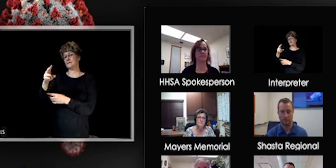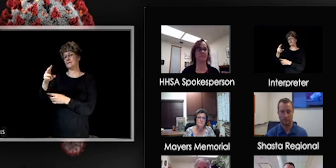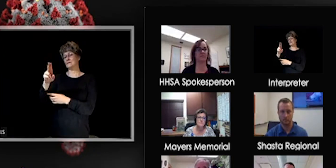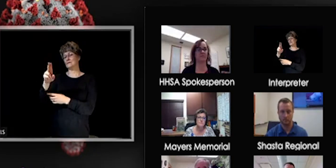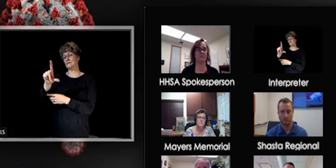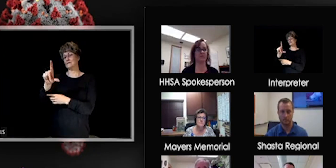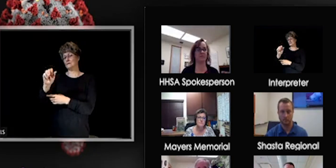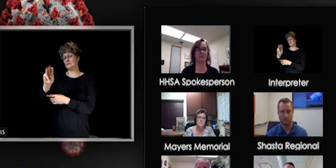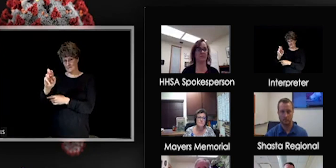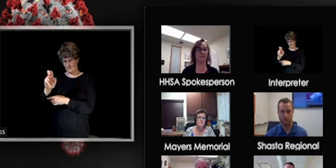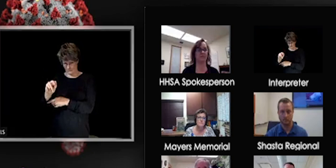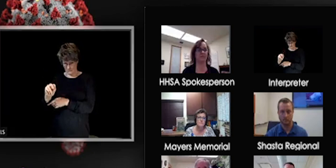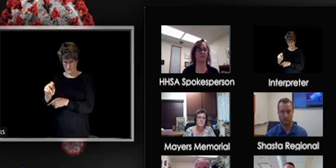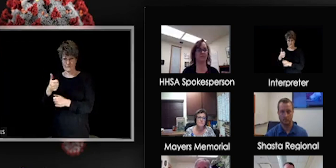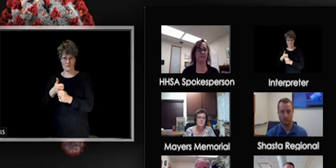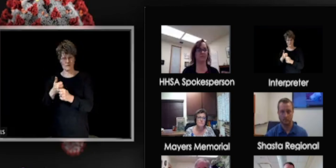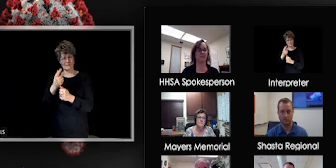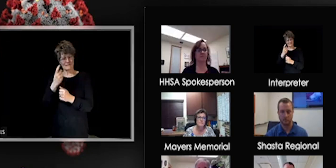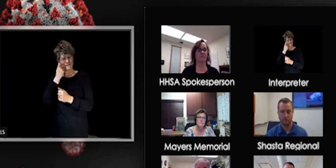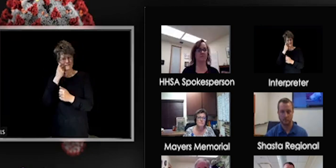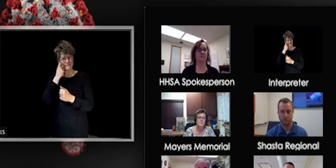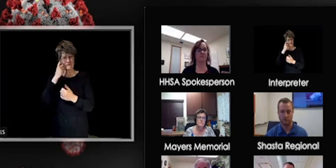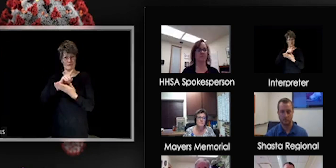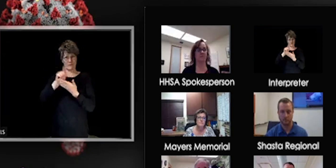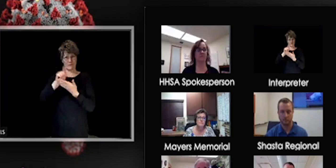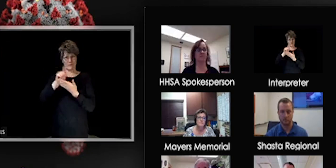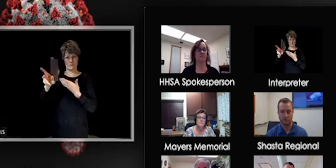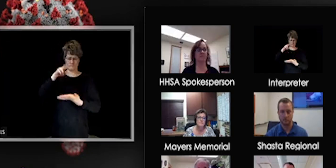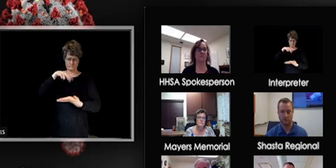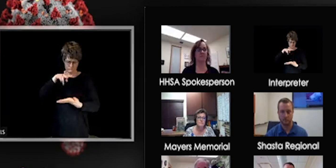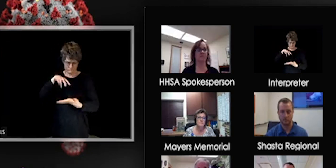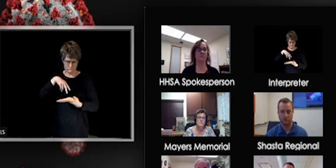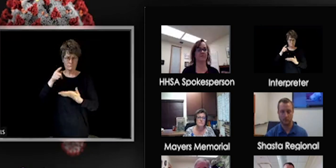you know, obviously there has been this concern about mental health pieces of quarantine,